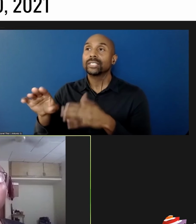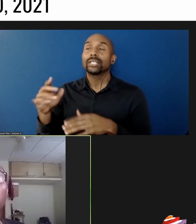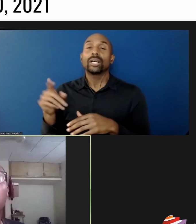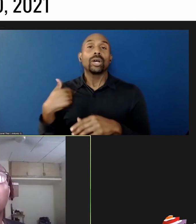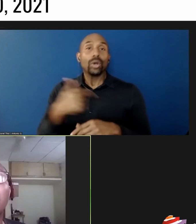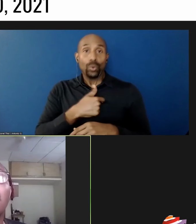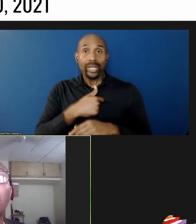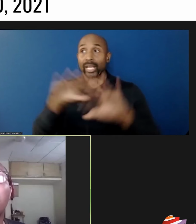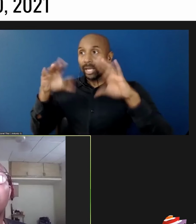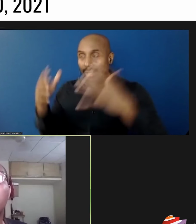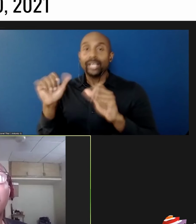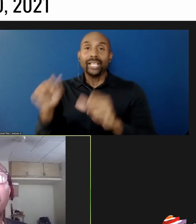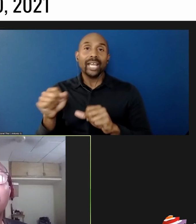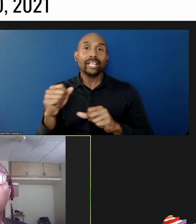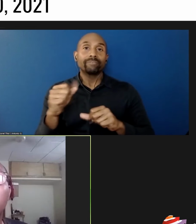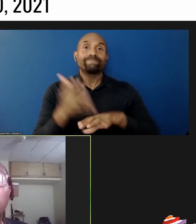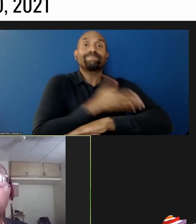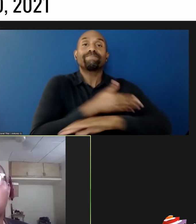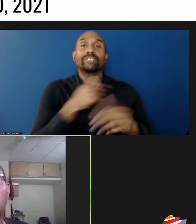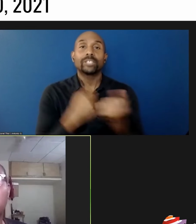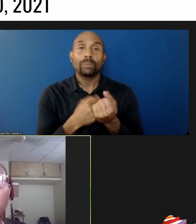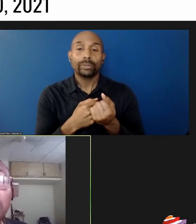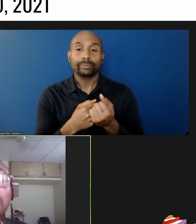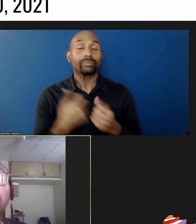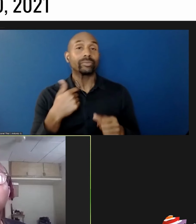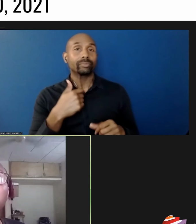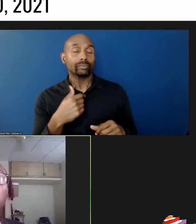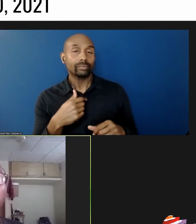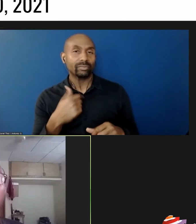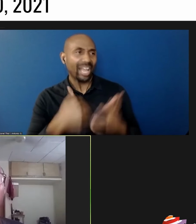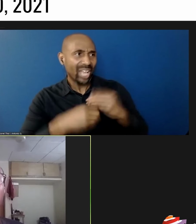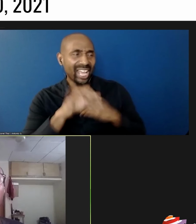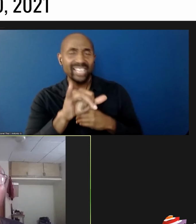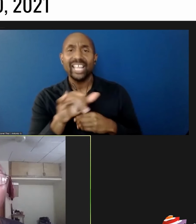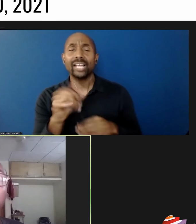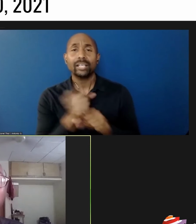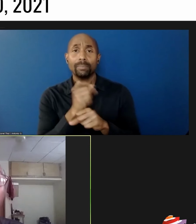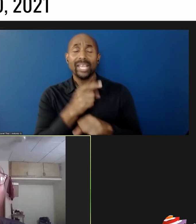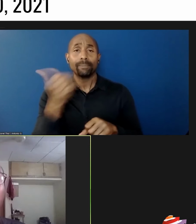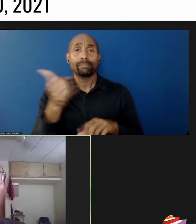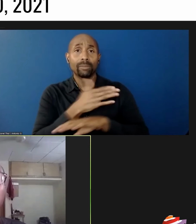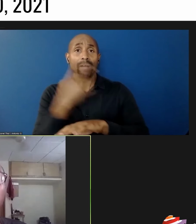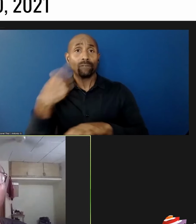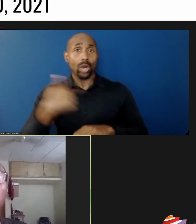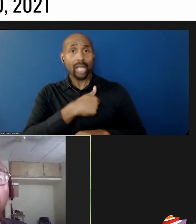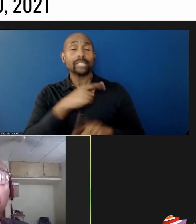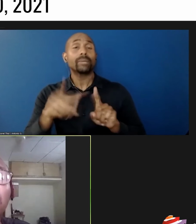is making things not just better for us but the larger society, you're absolutely right.